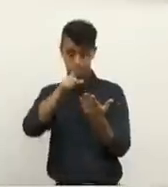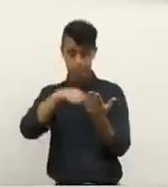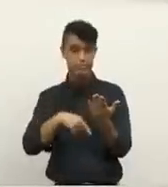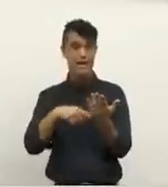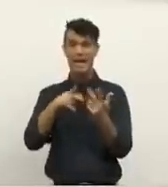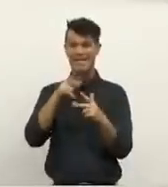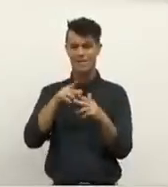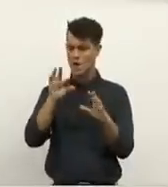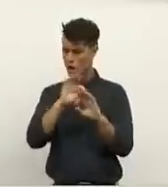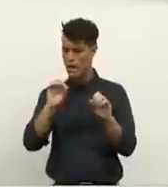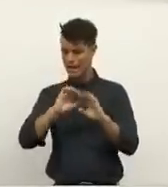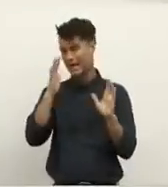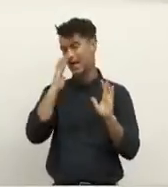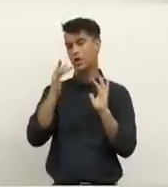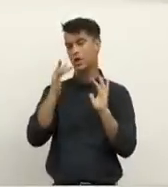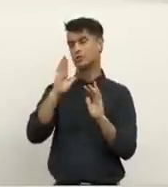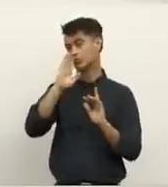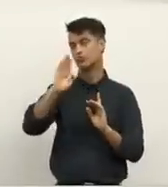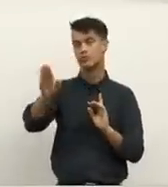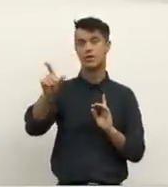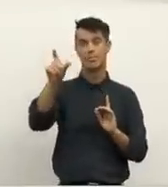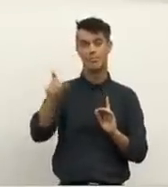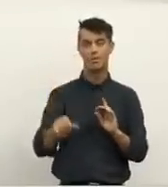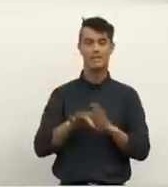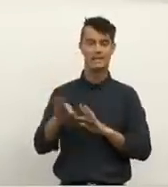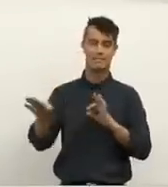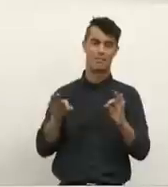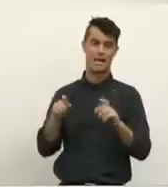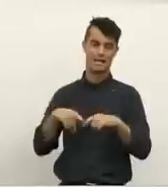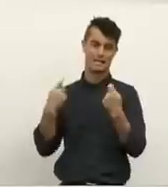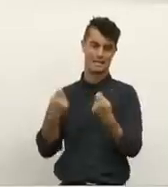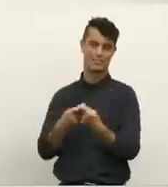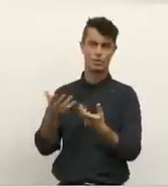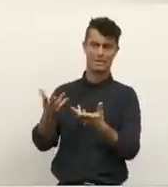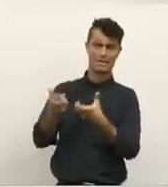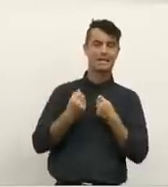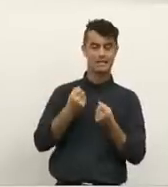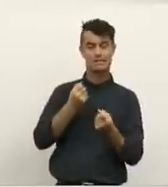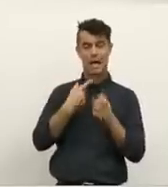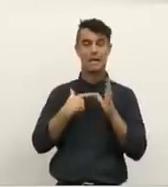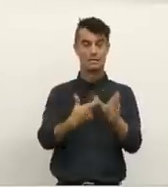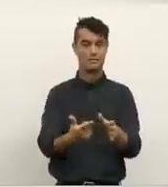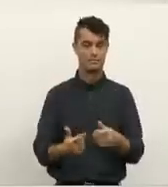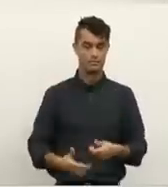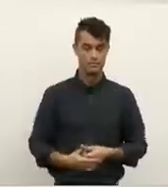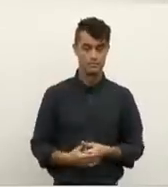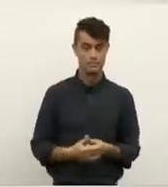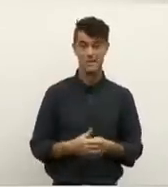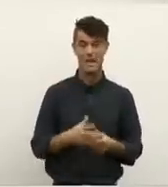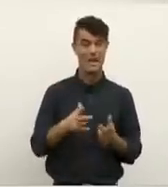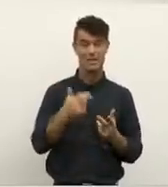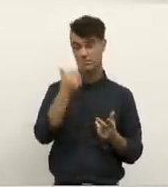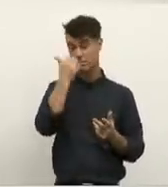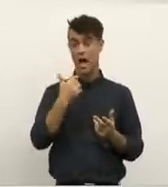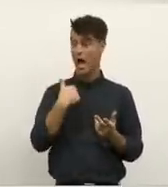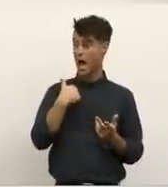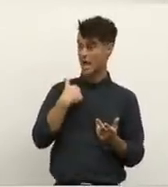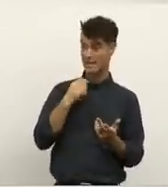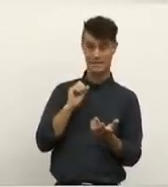in the planning team to get that additional information. But they could if it's a simple enough inquiry of I'll send this in,